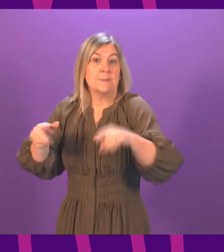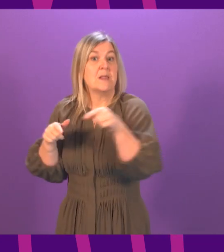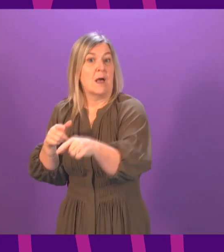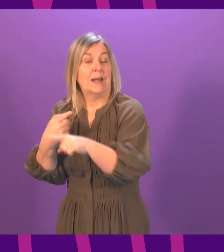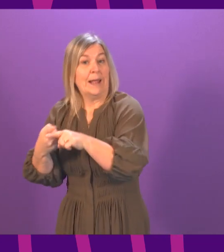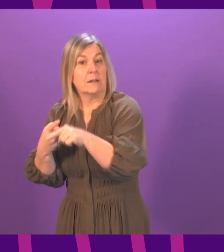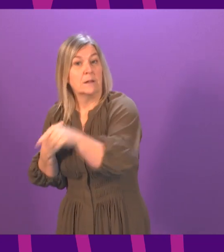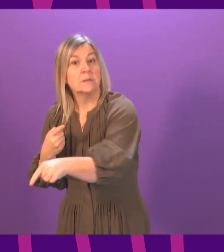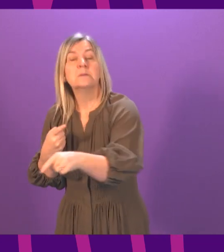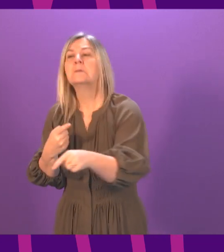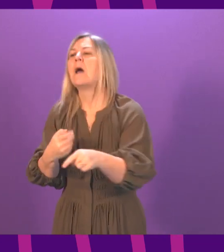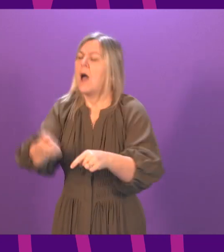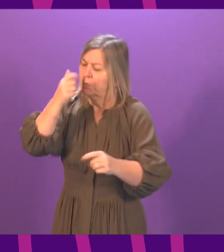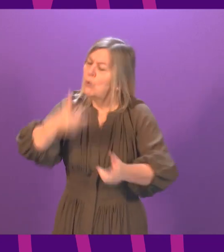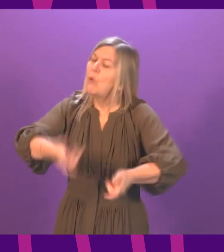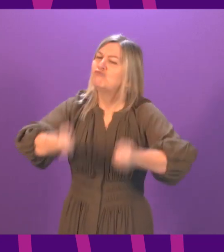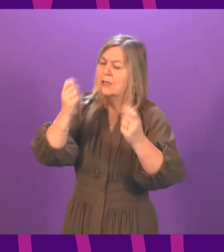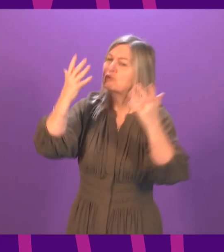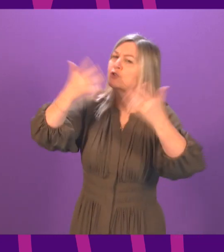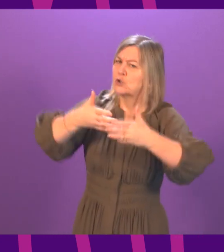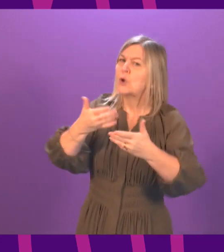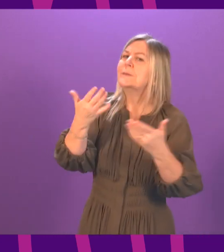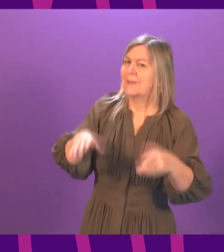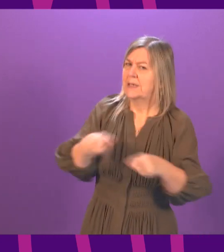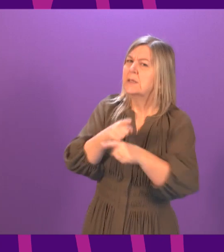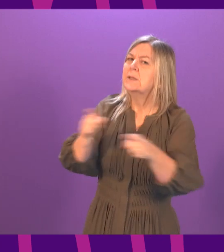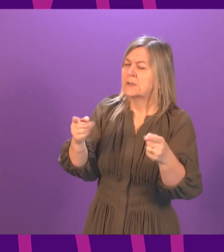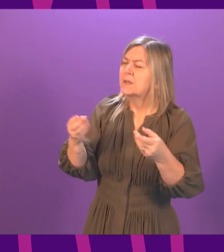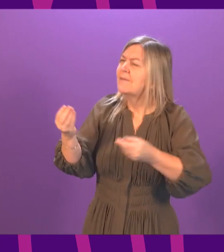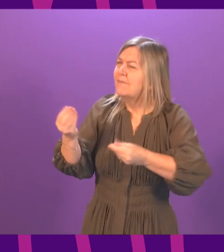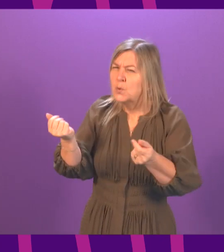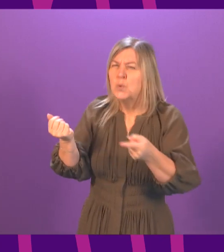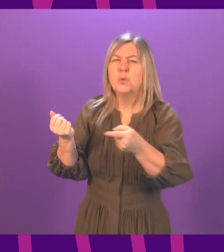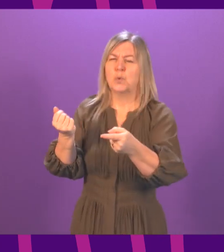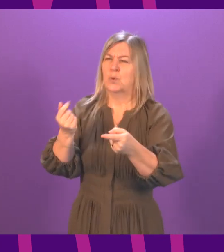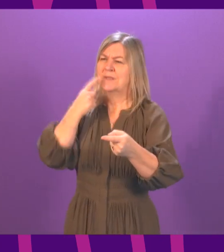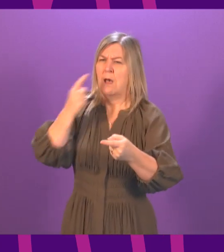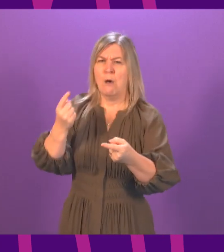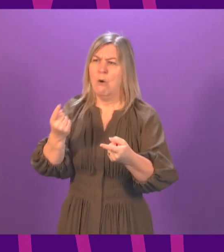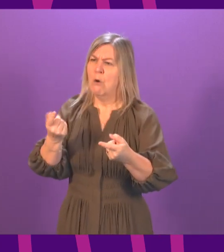understandably, raised concerns in recent weeks about the speed of getting supplies to GPs, said